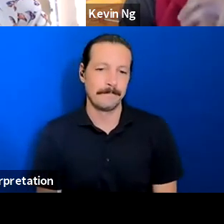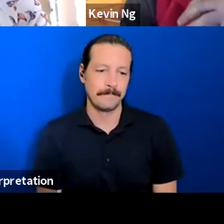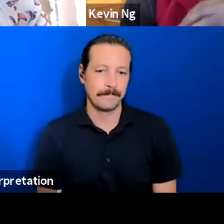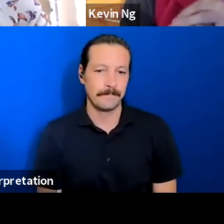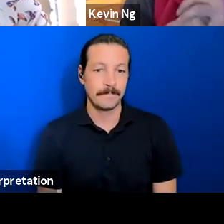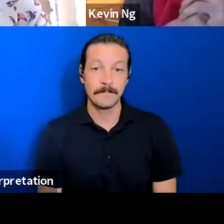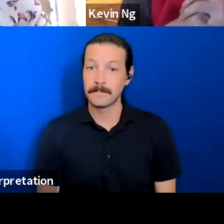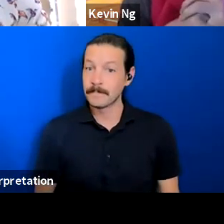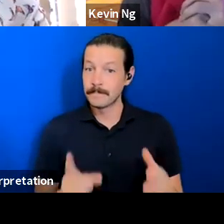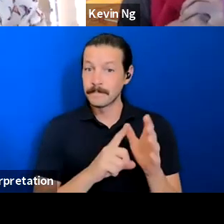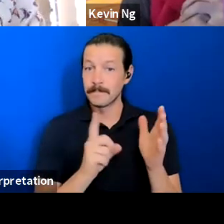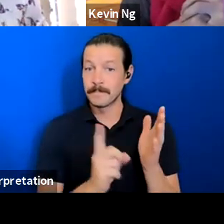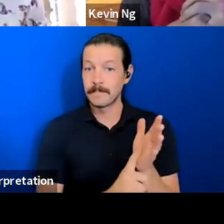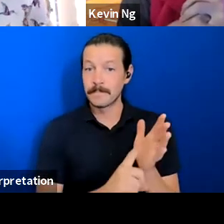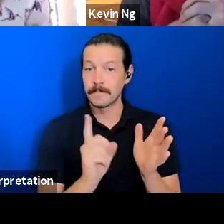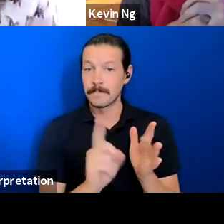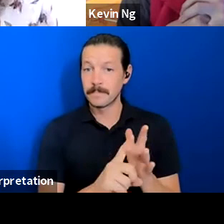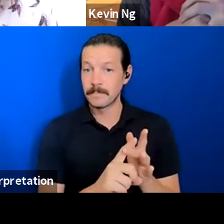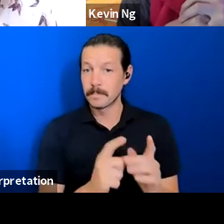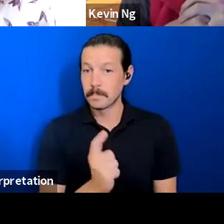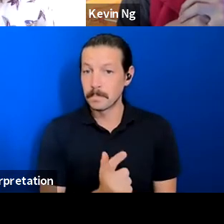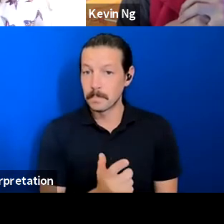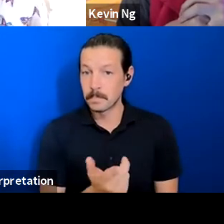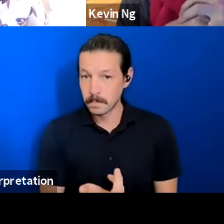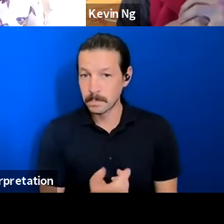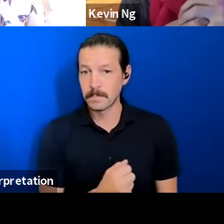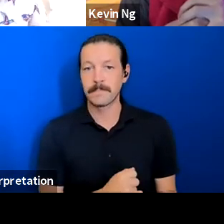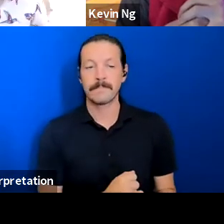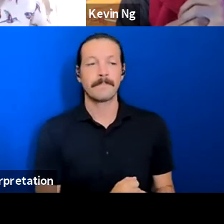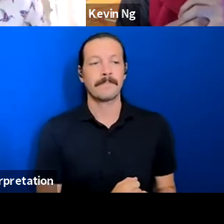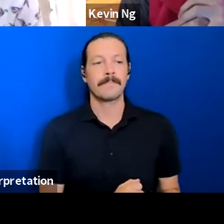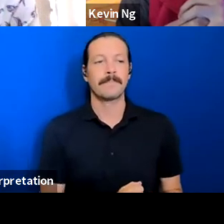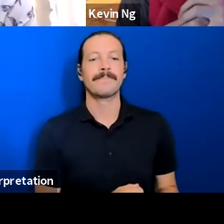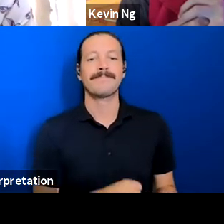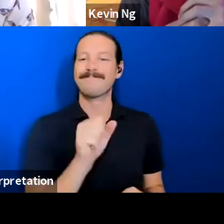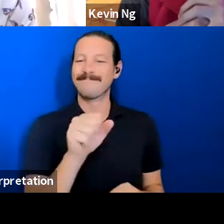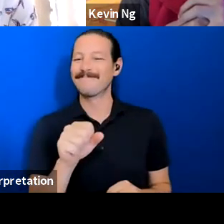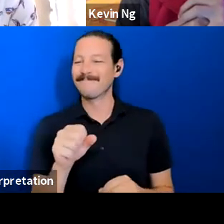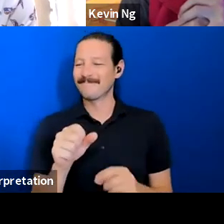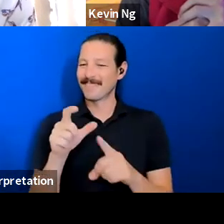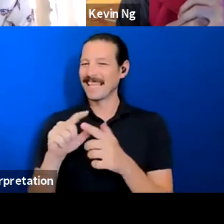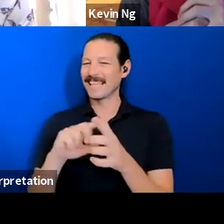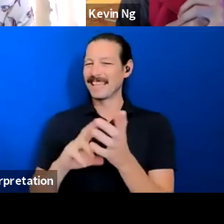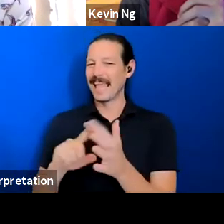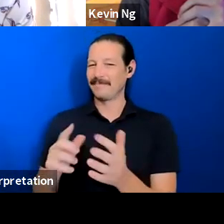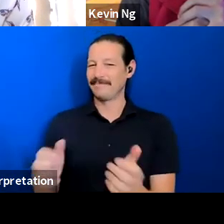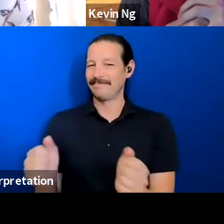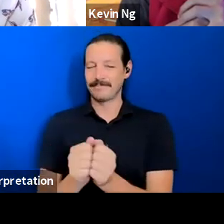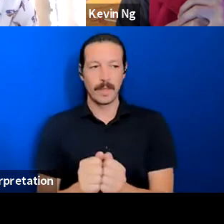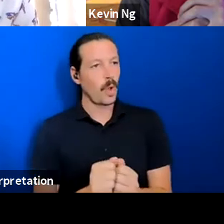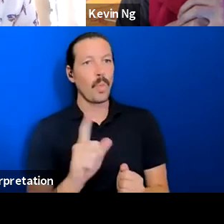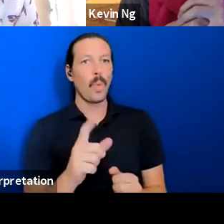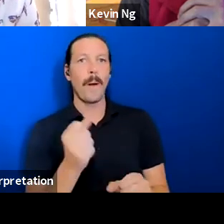Yeah, I agree with Dane, you know, uniqueness is a wonderful thing and